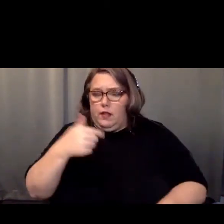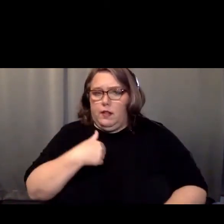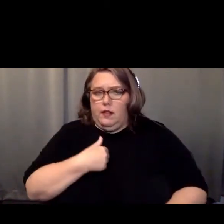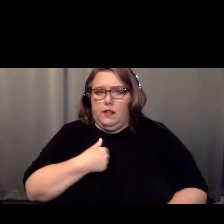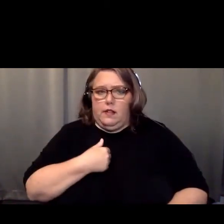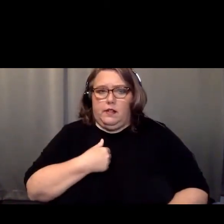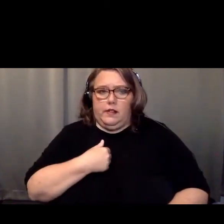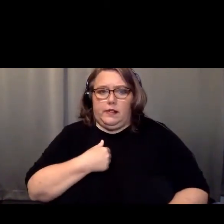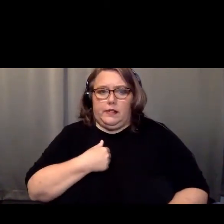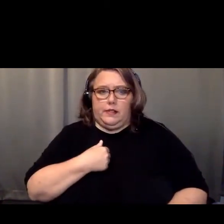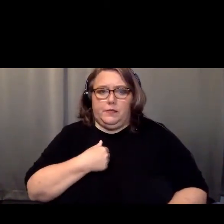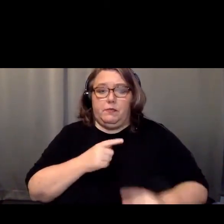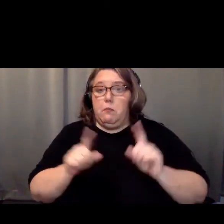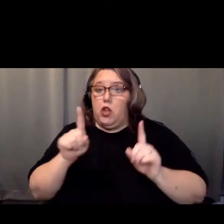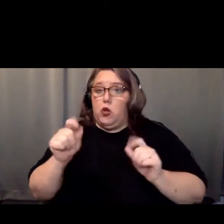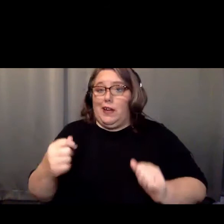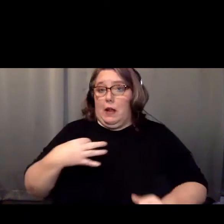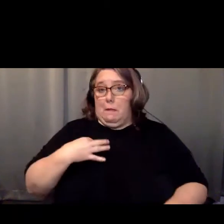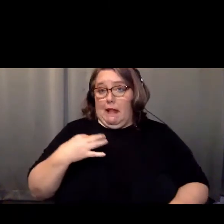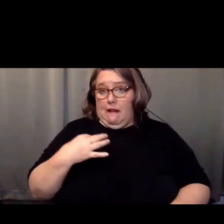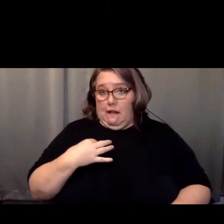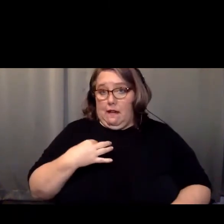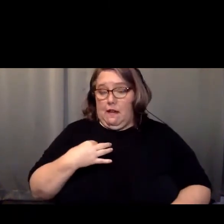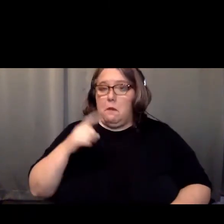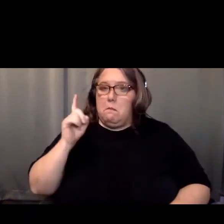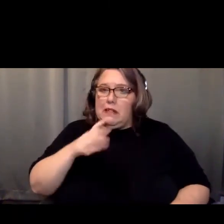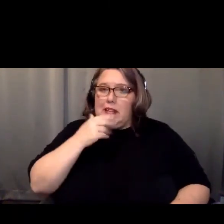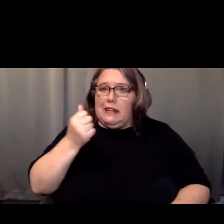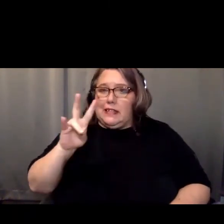but you can then apply for this, you must be at least 17 years old,